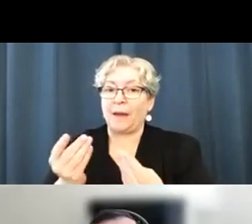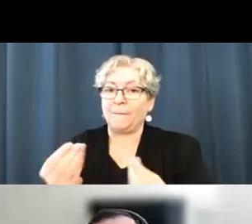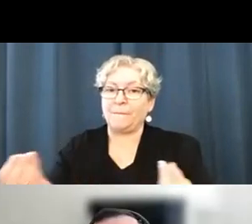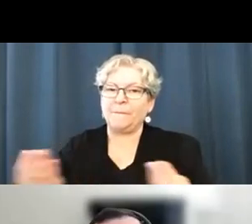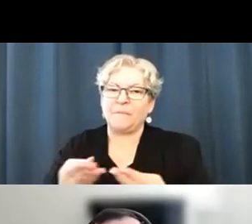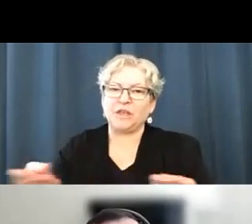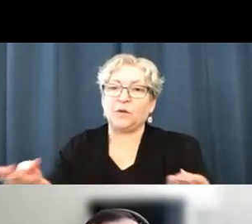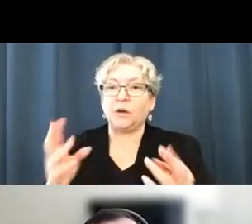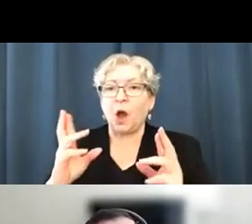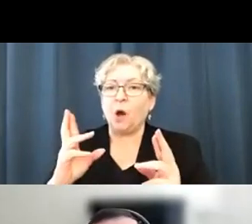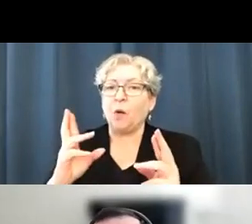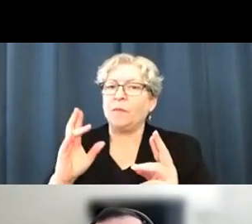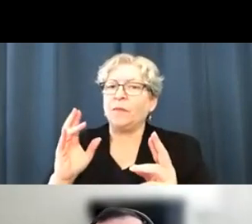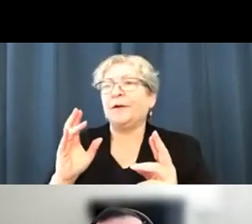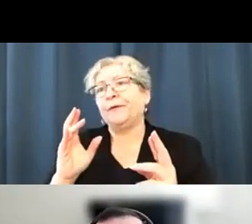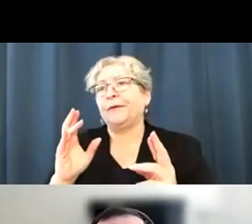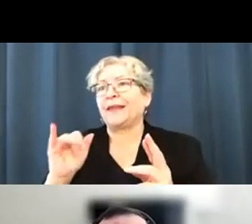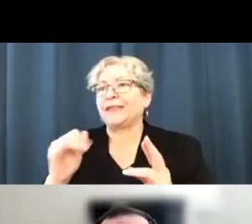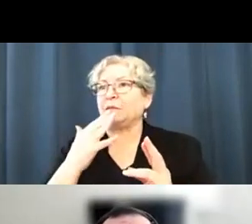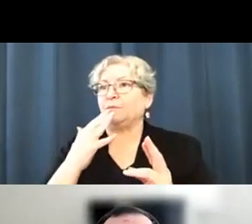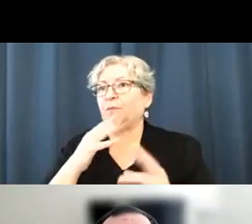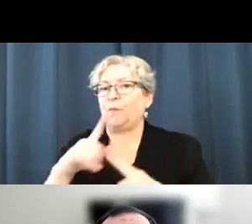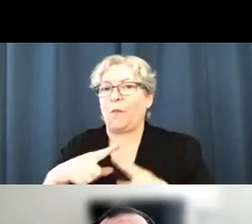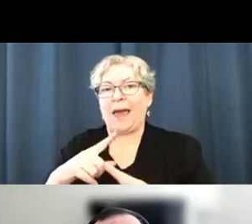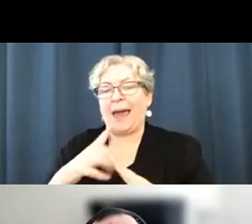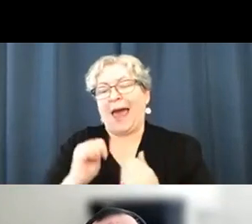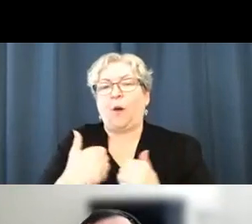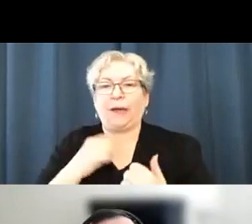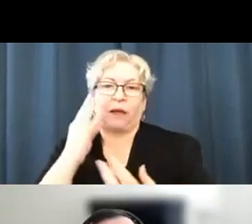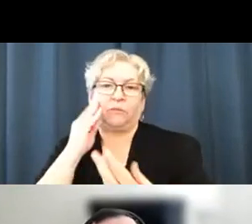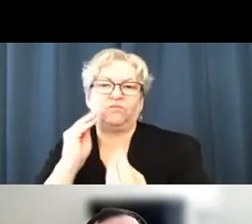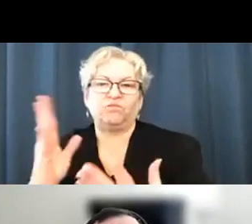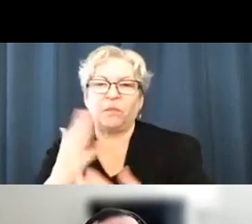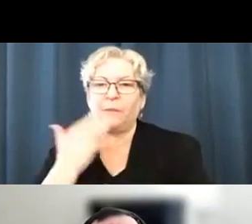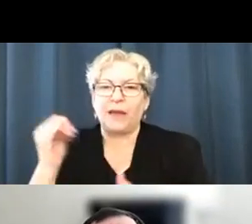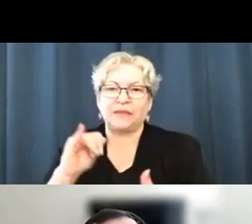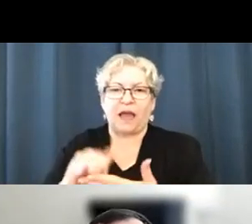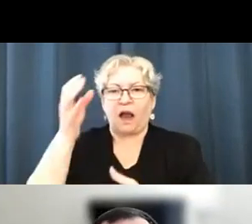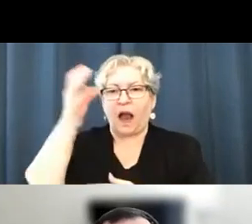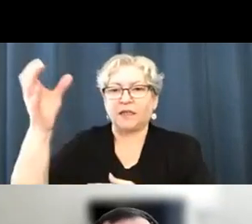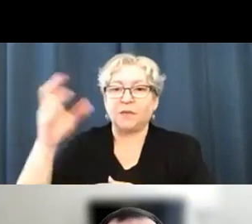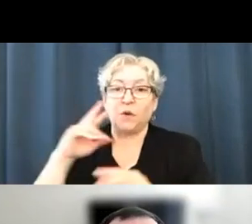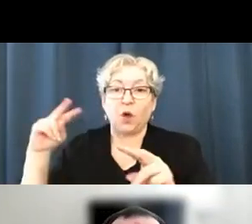to convey the concepts the best in looking at what you're working on